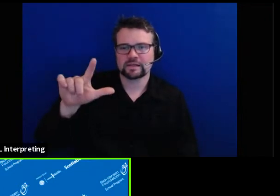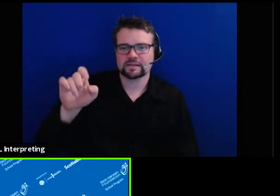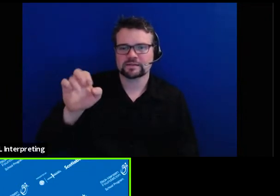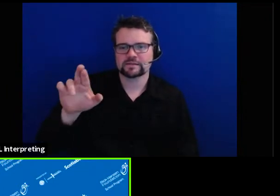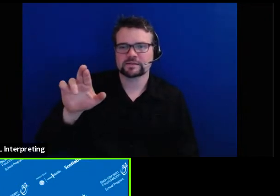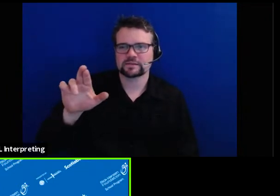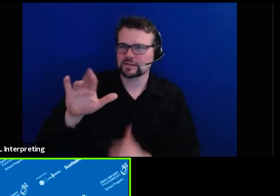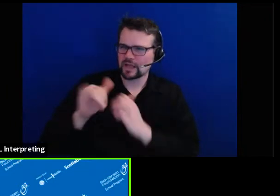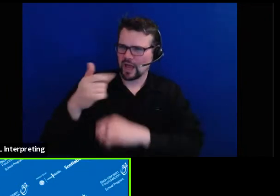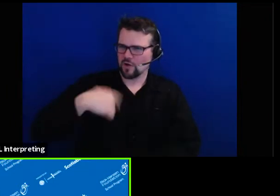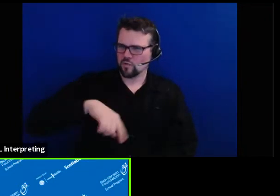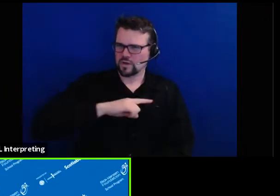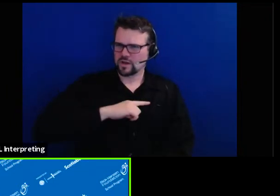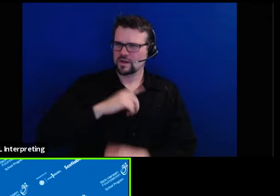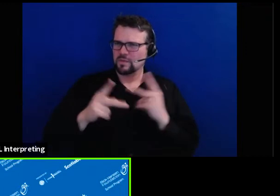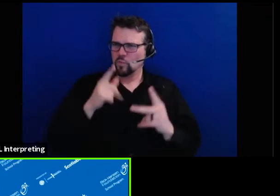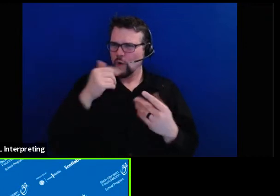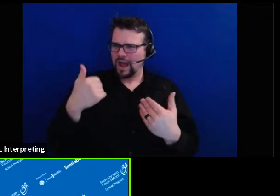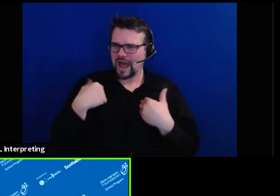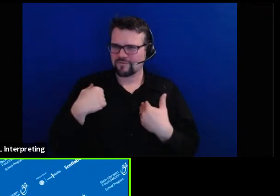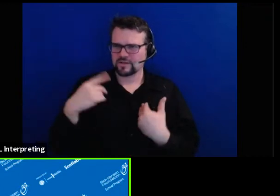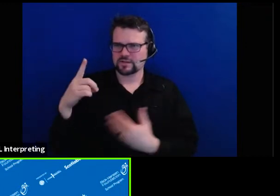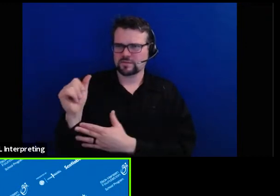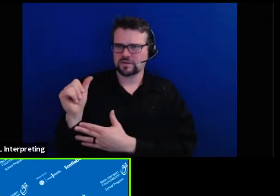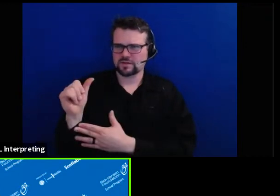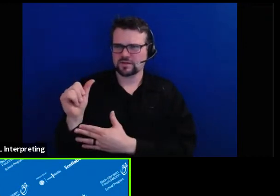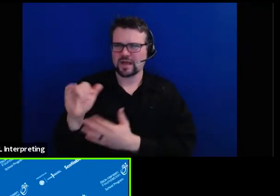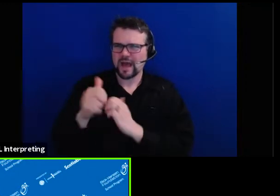PEOPLE WITH DISABILITIES HELP TO CHANGE POLICY FOR A BETTER